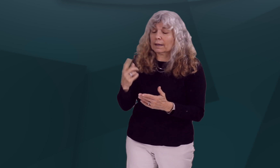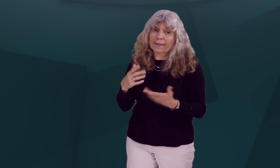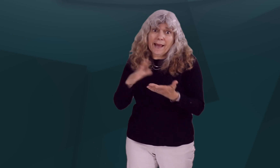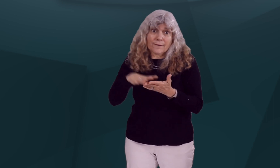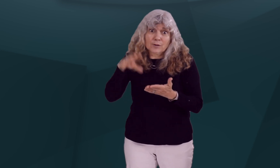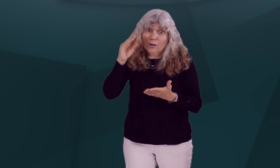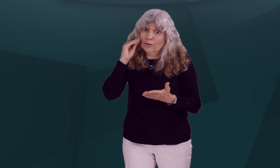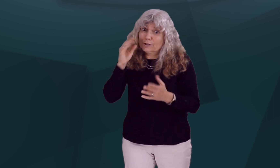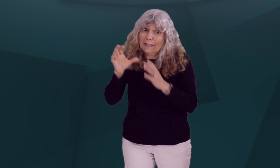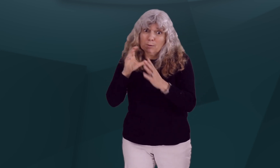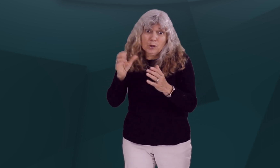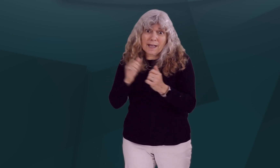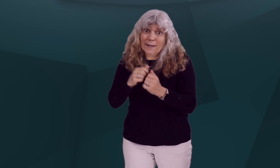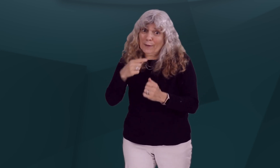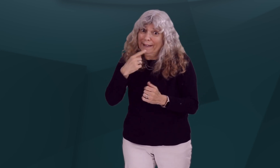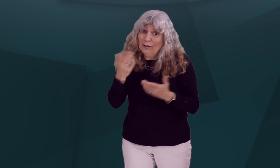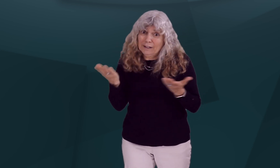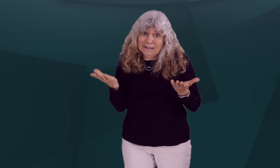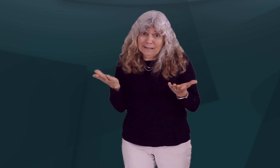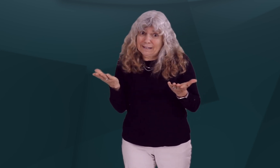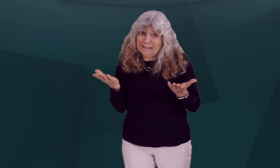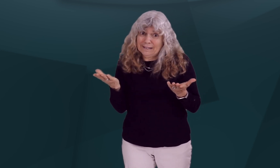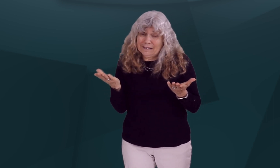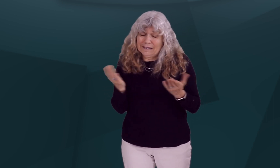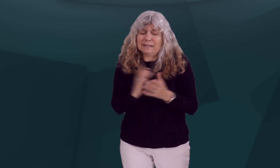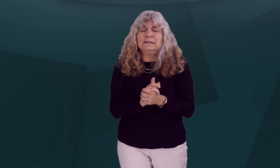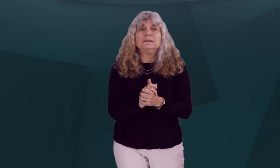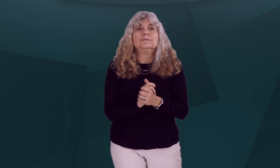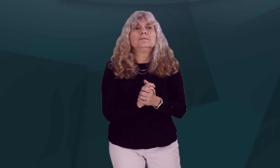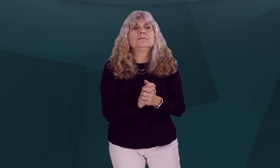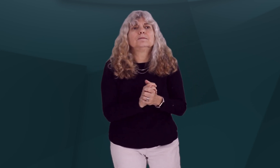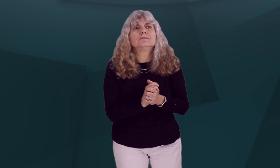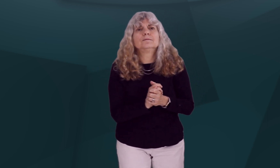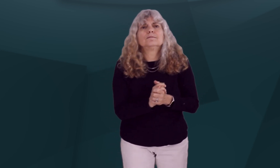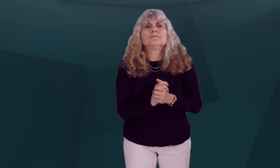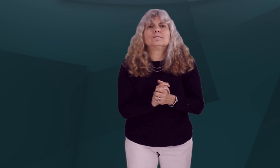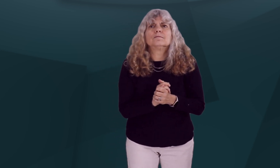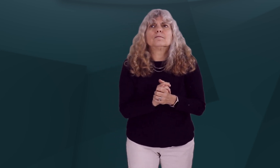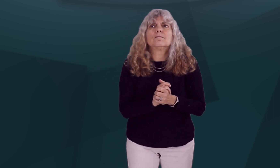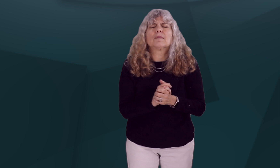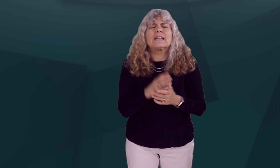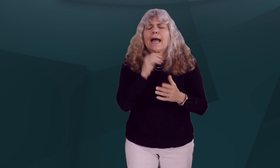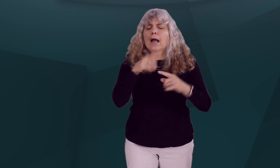if they can't find something, find a way to ask someone. They have to learn to communicate with hearing people,